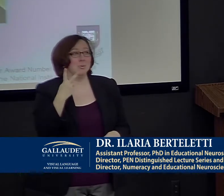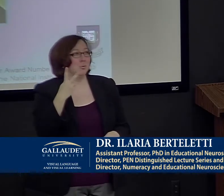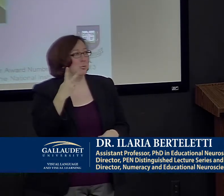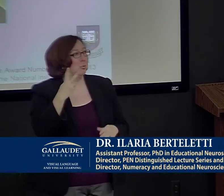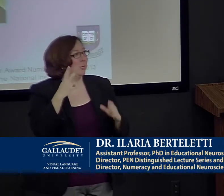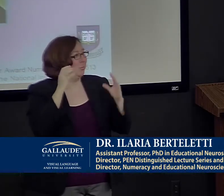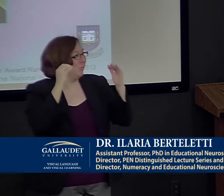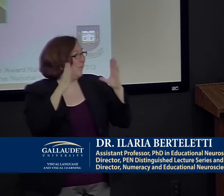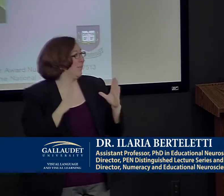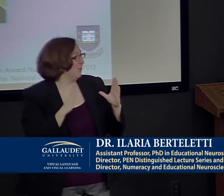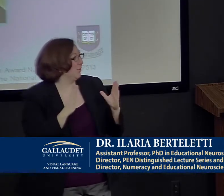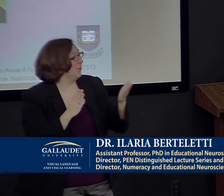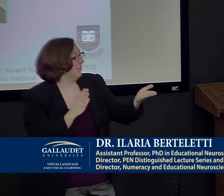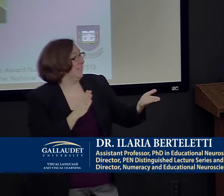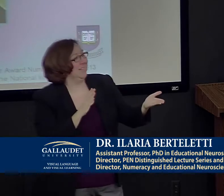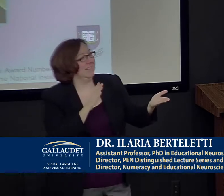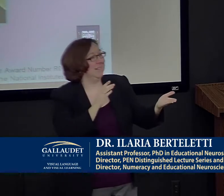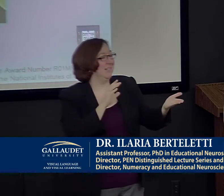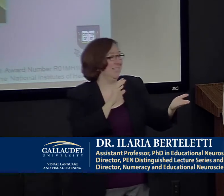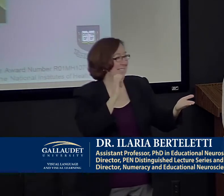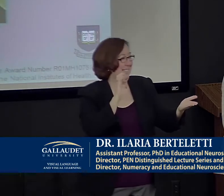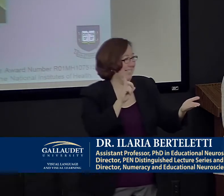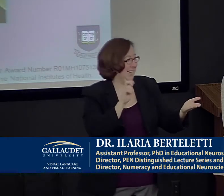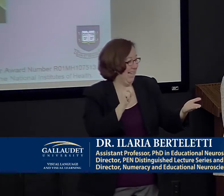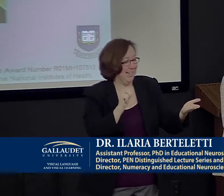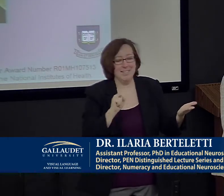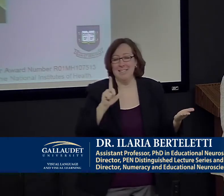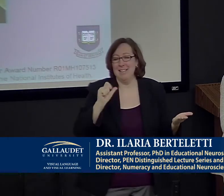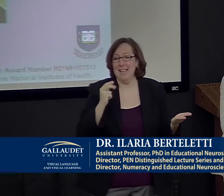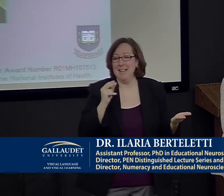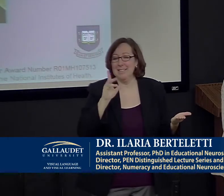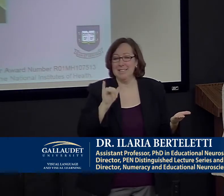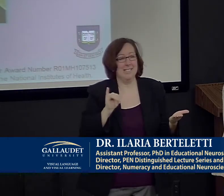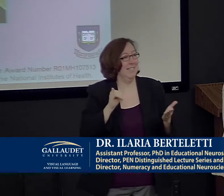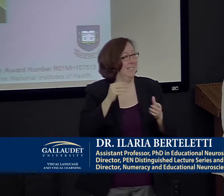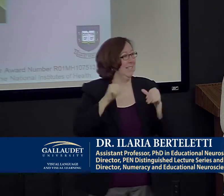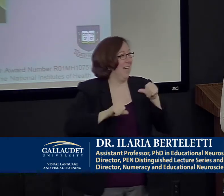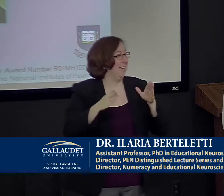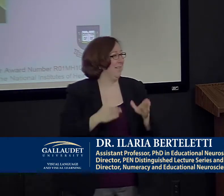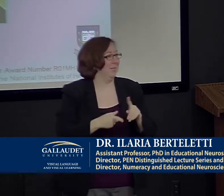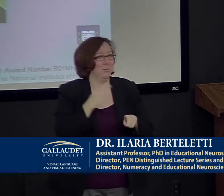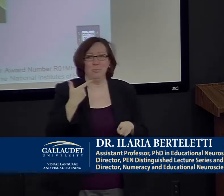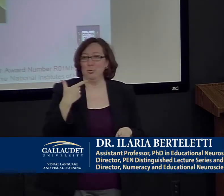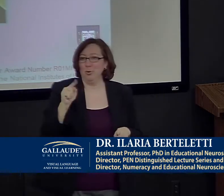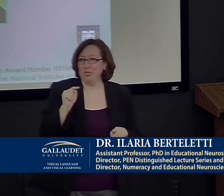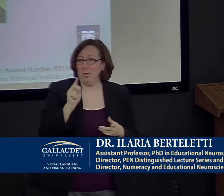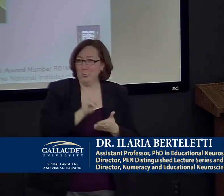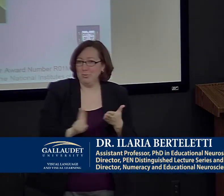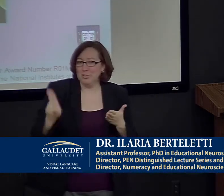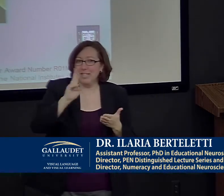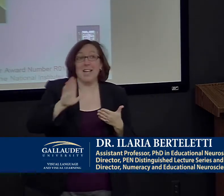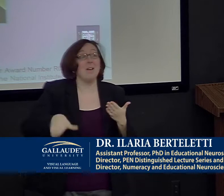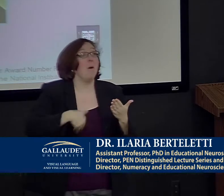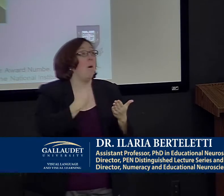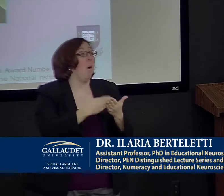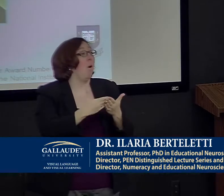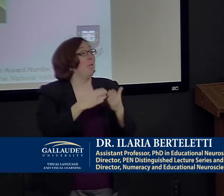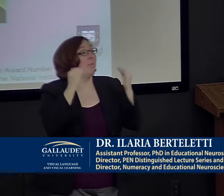Professor Eden Legacy scientists for VL2 from Georgetown University and all the professors from the nearby universities